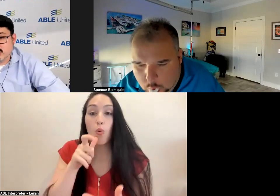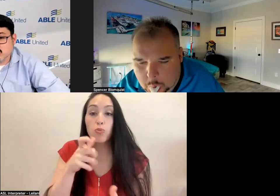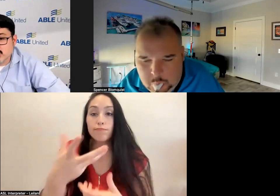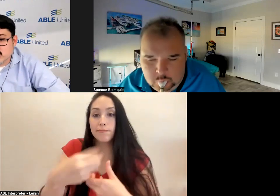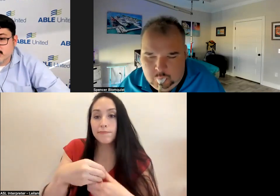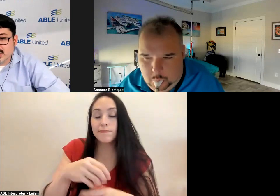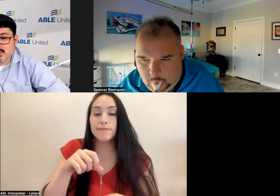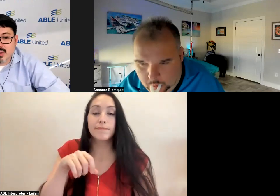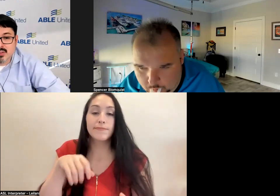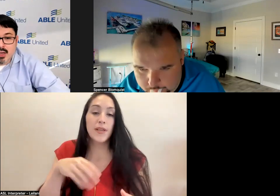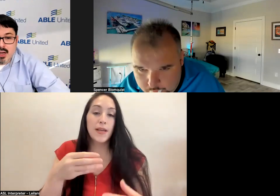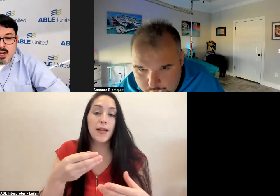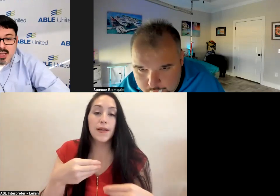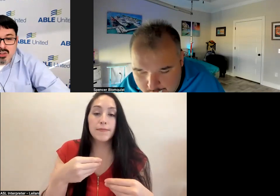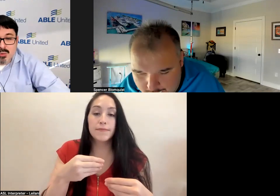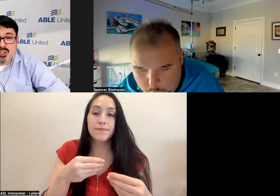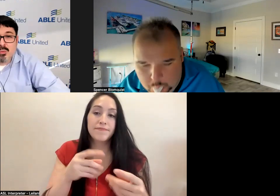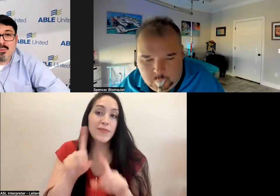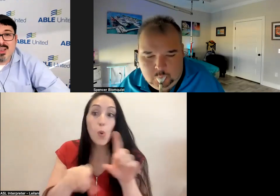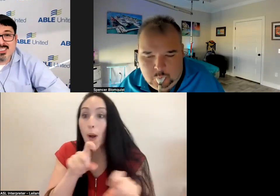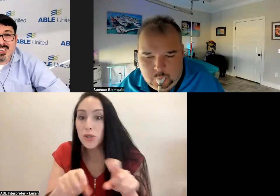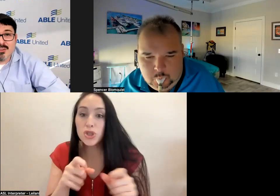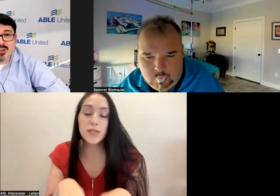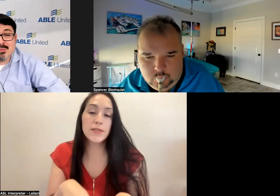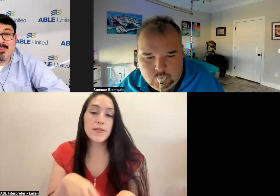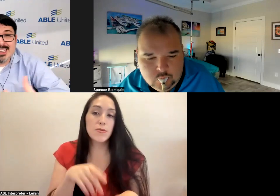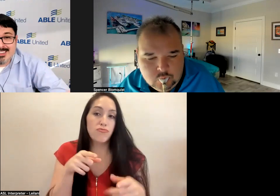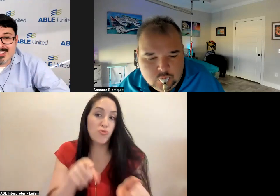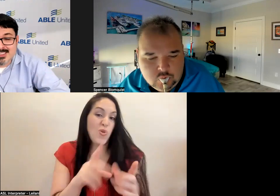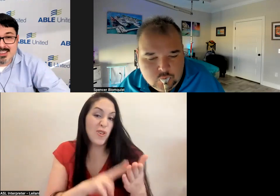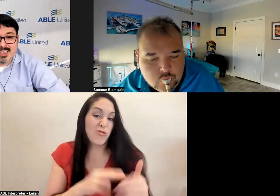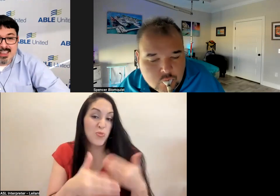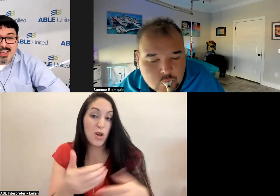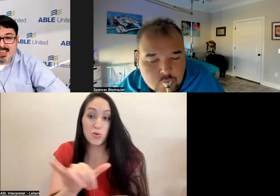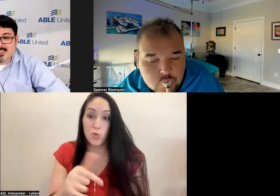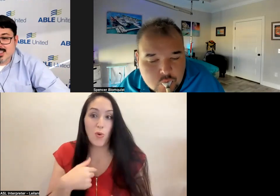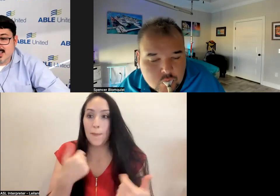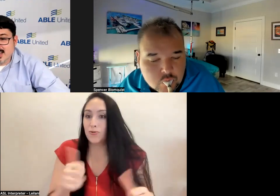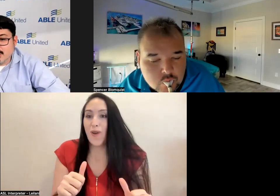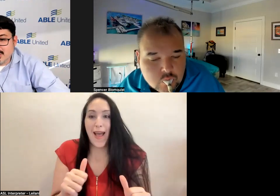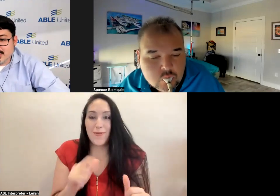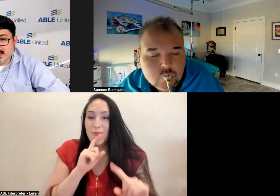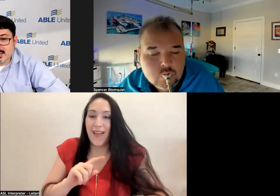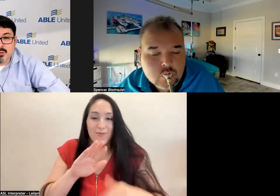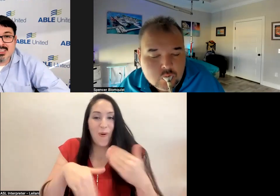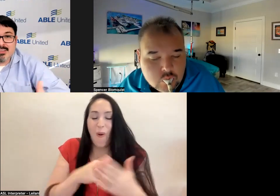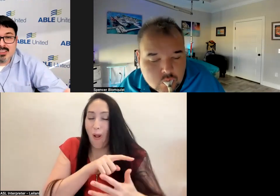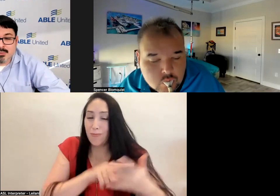registration process, and so I'm gonna do my best to cover as many of these. 11:20:29 So I think, like I said, we probably gotten over 70.